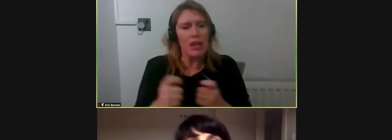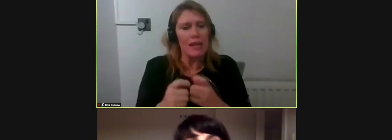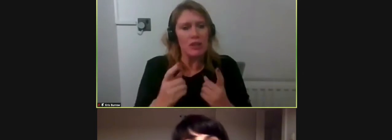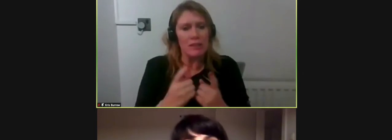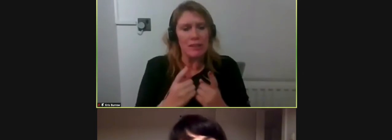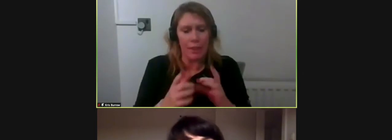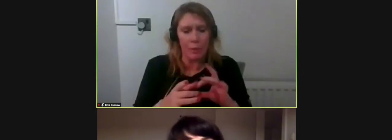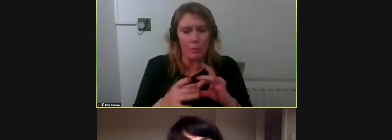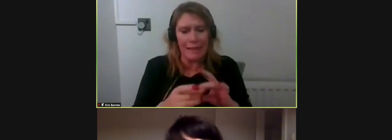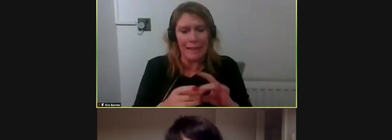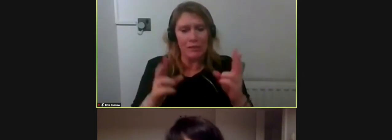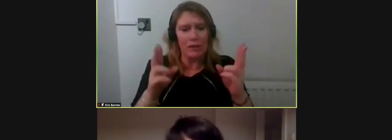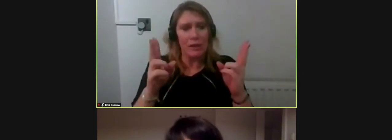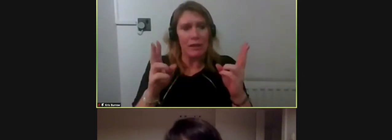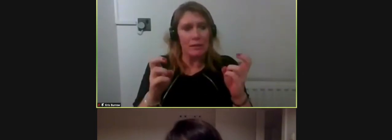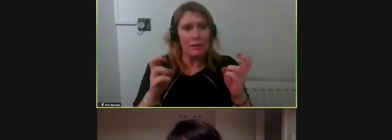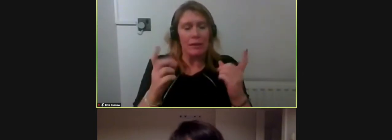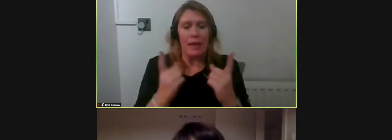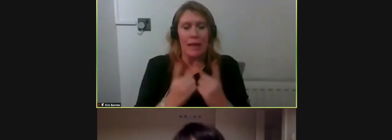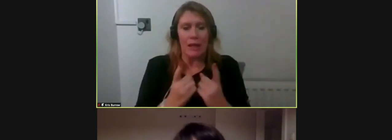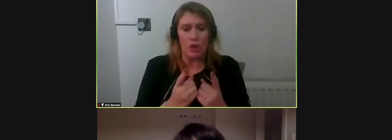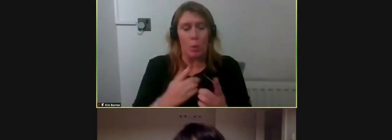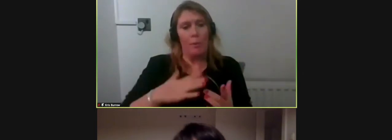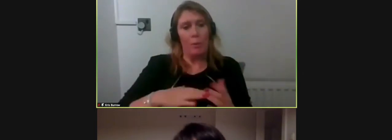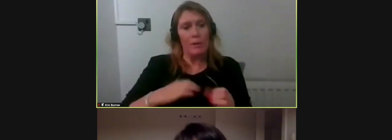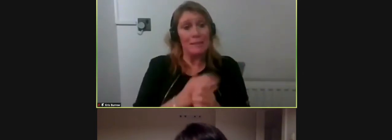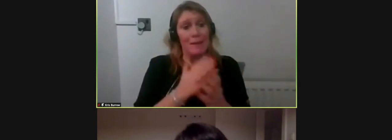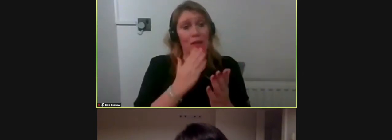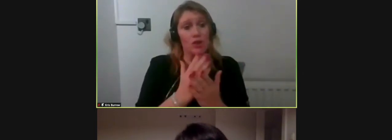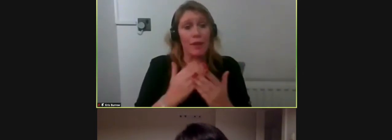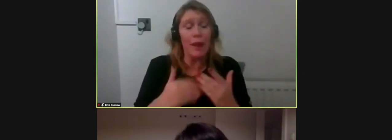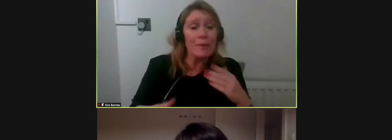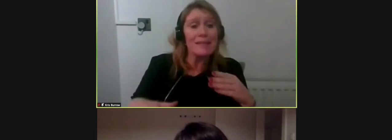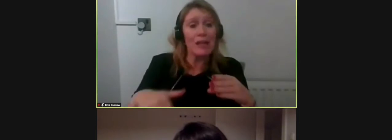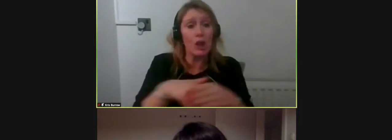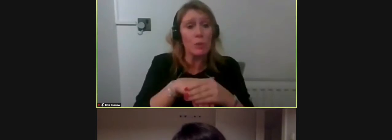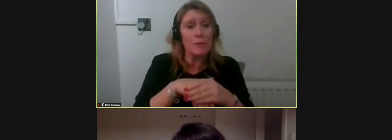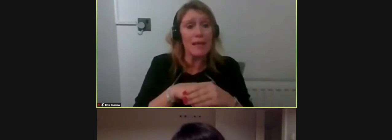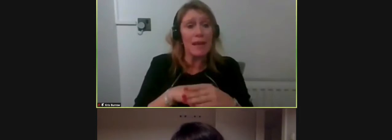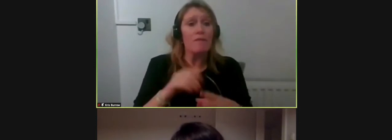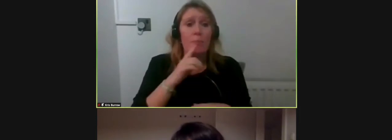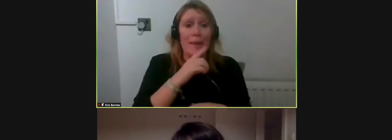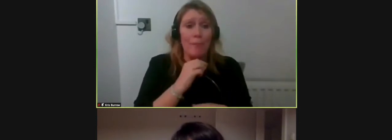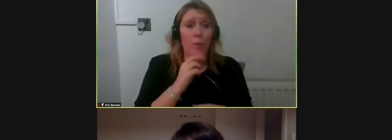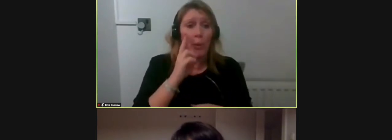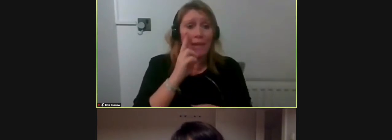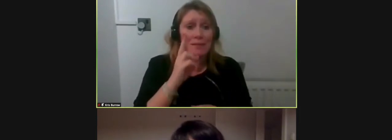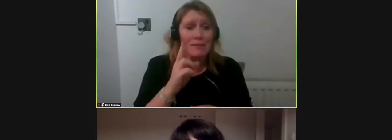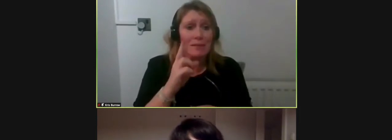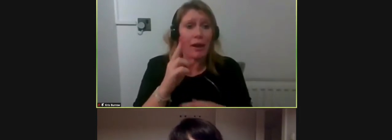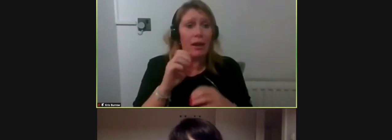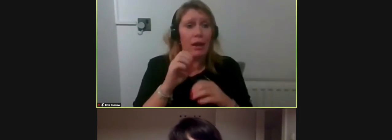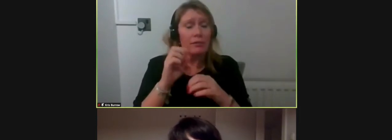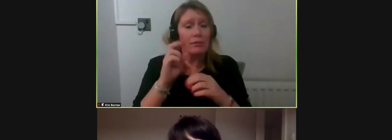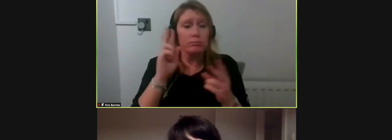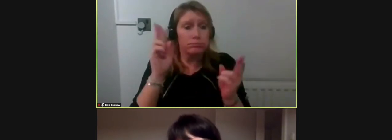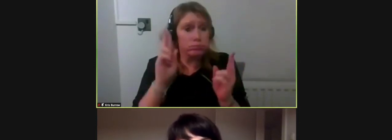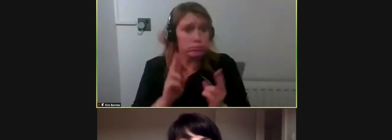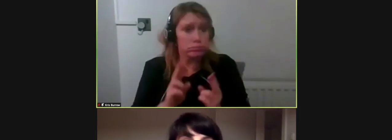was inclusive to that audience. So, after that we, we then kind of took the project